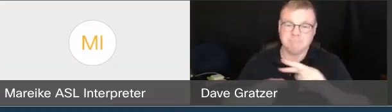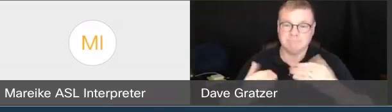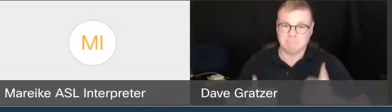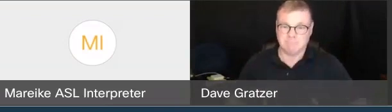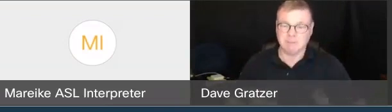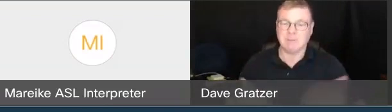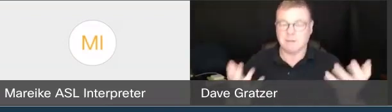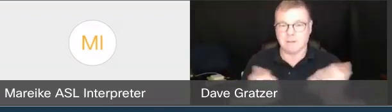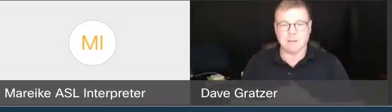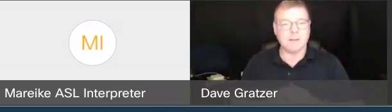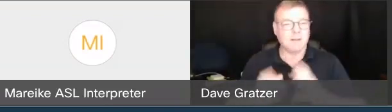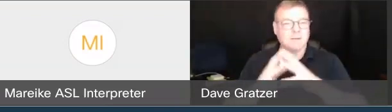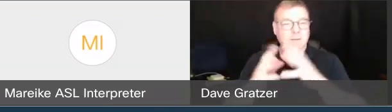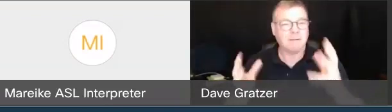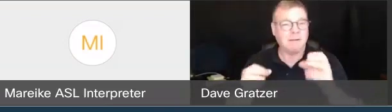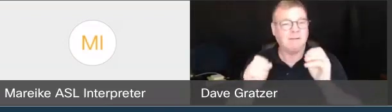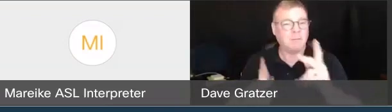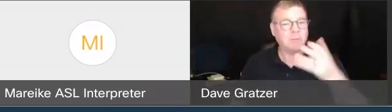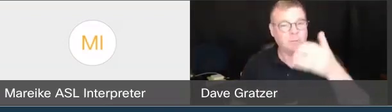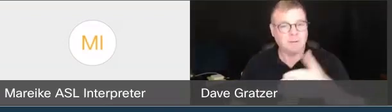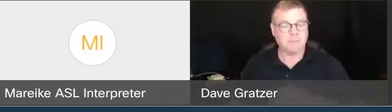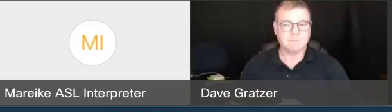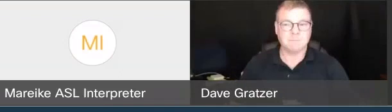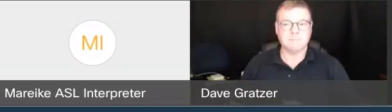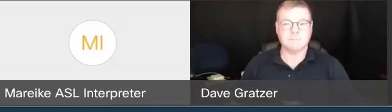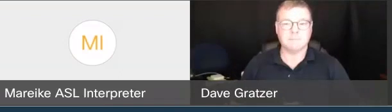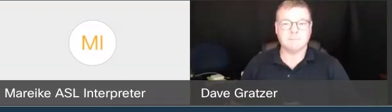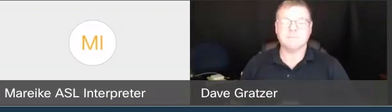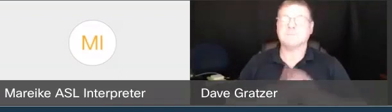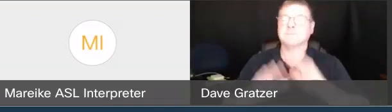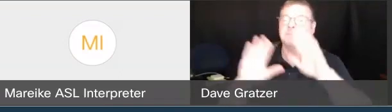I think there's a lot of opportunity. - [Michele] Great, thank you, yeah. Thinking